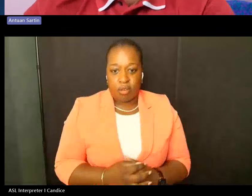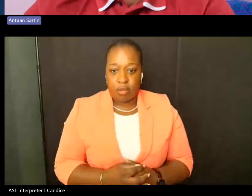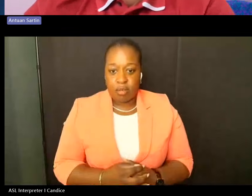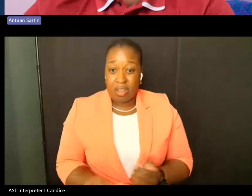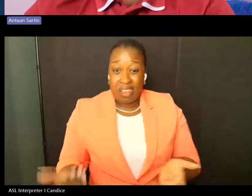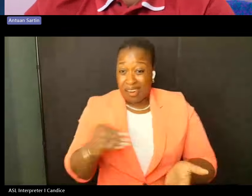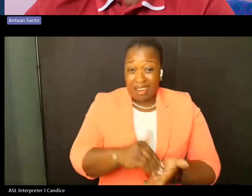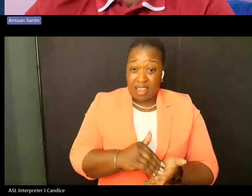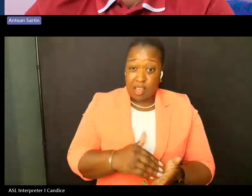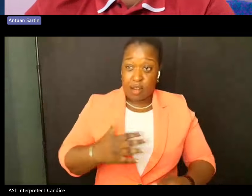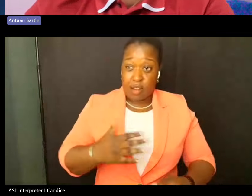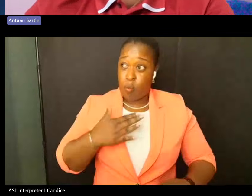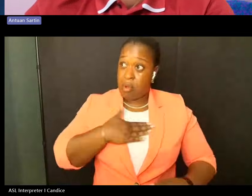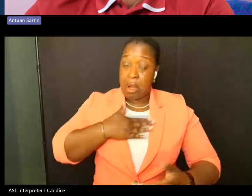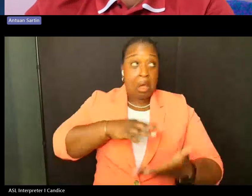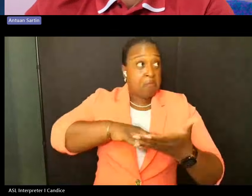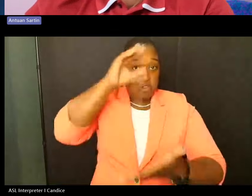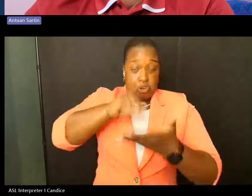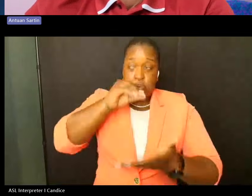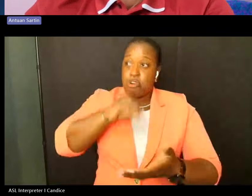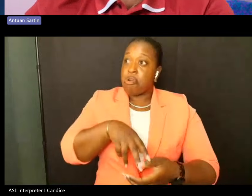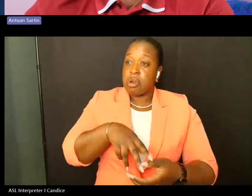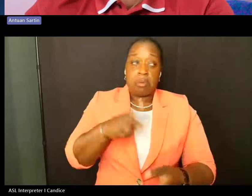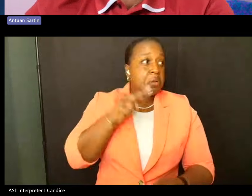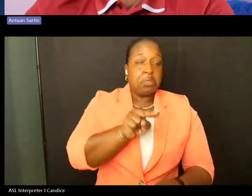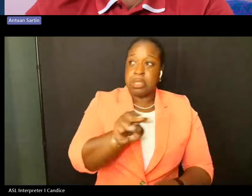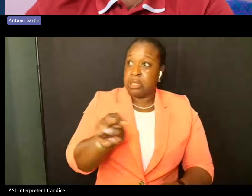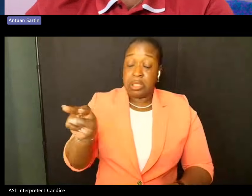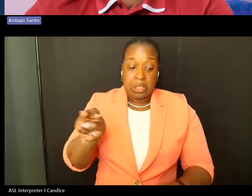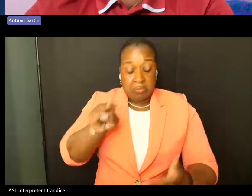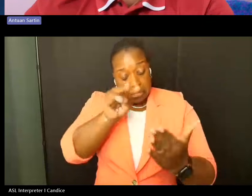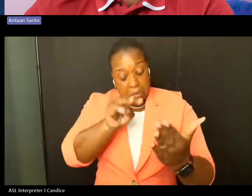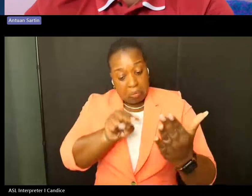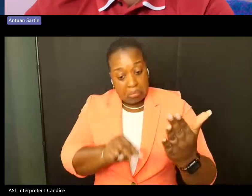from what I've learned and what I've seen, I do like what the gene therapy has to offer. It's